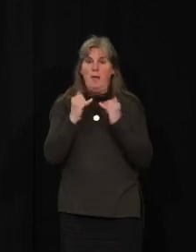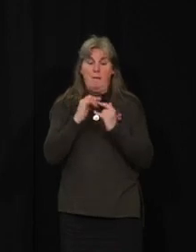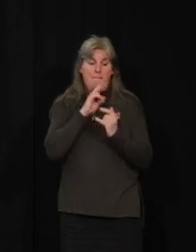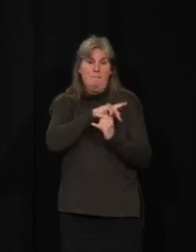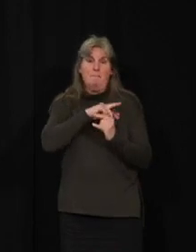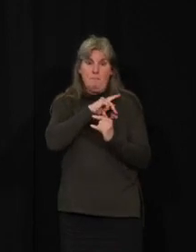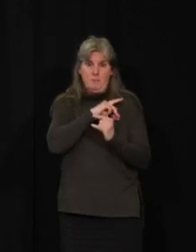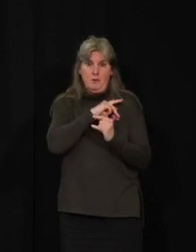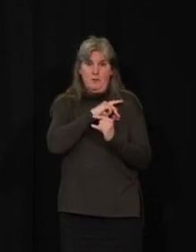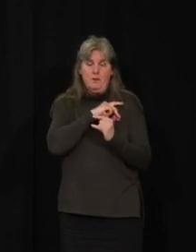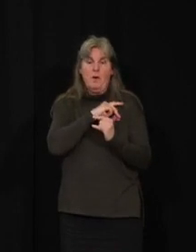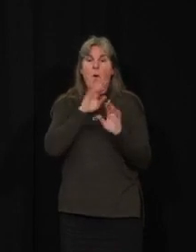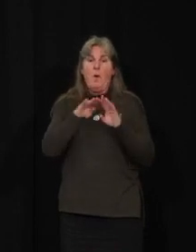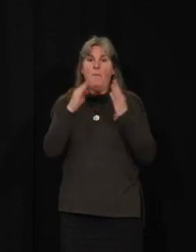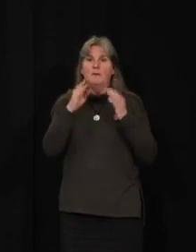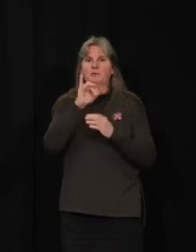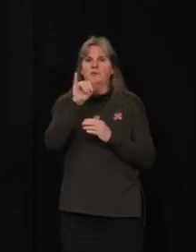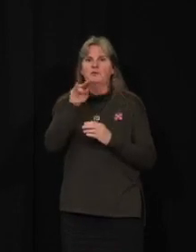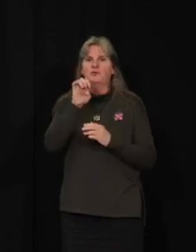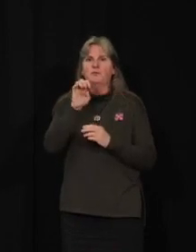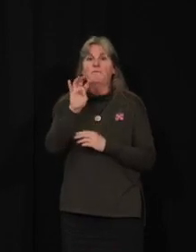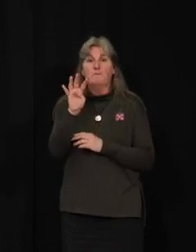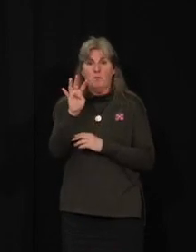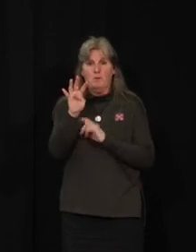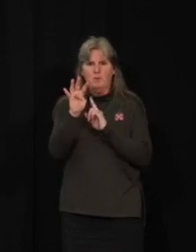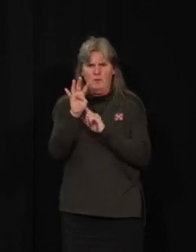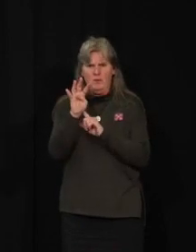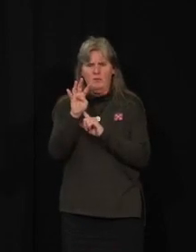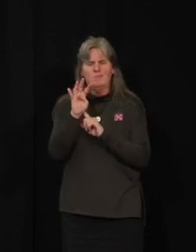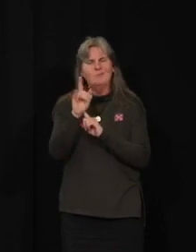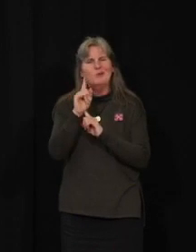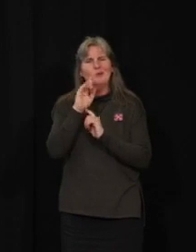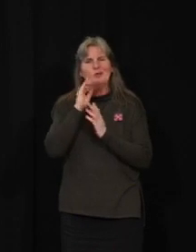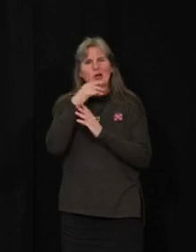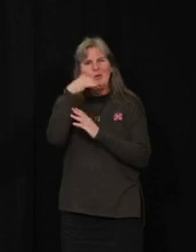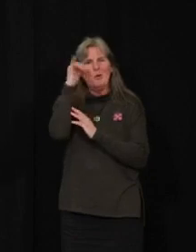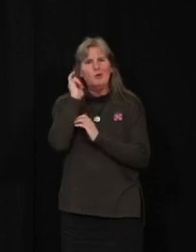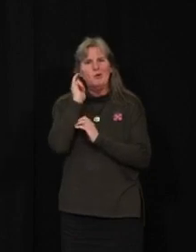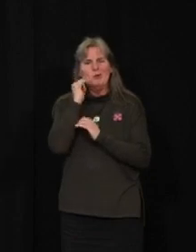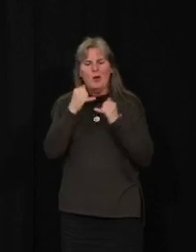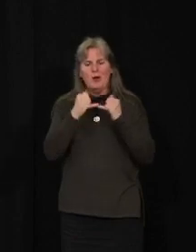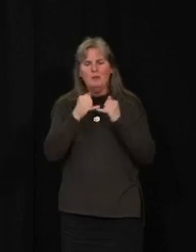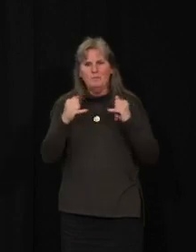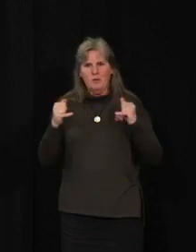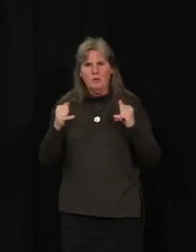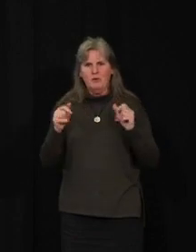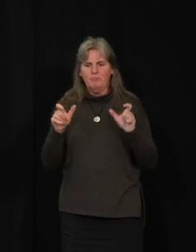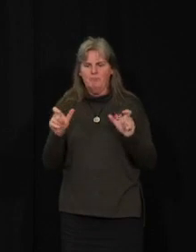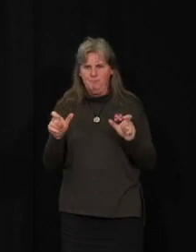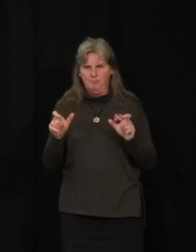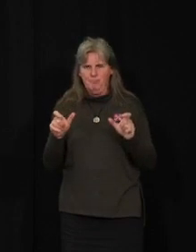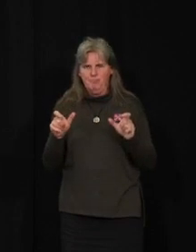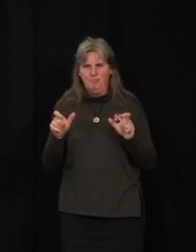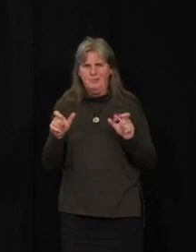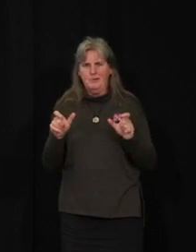You mentioned the strict border control will stay in place until later phases of the reopening.